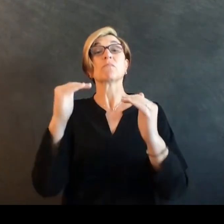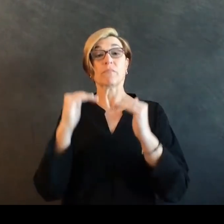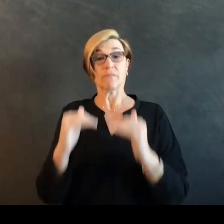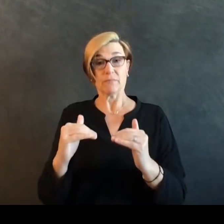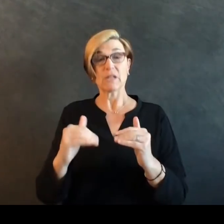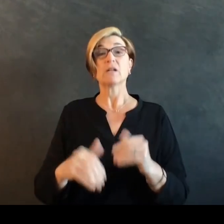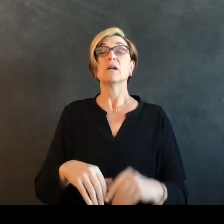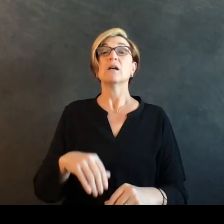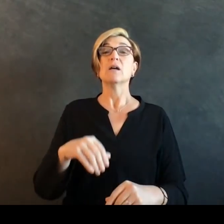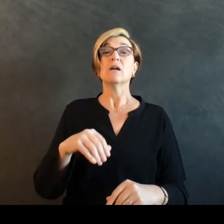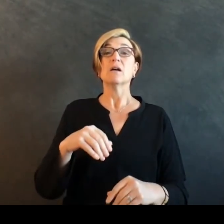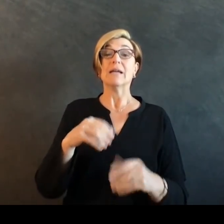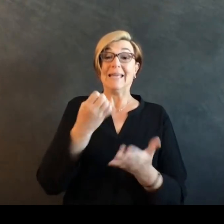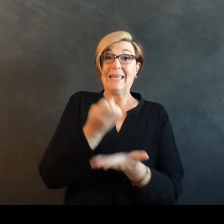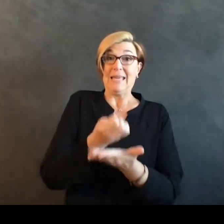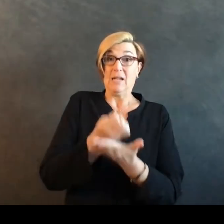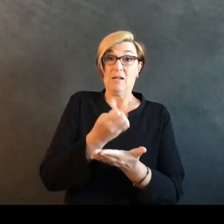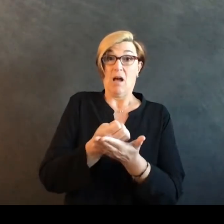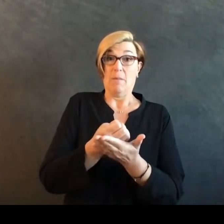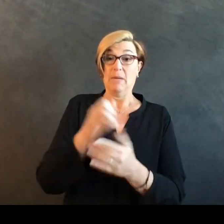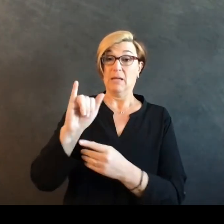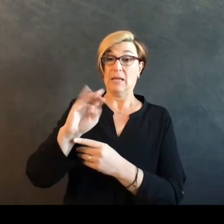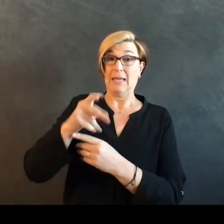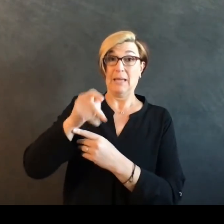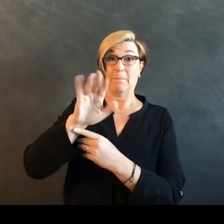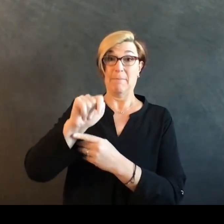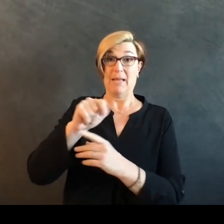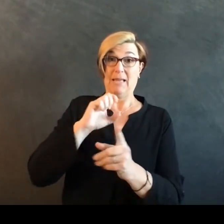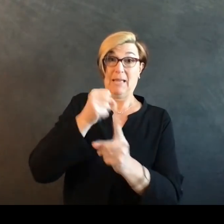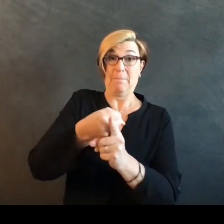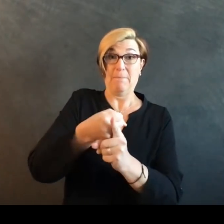had previously said this would take us three weeks I'm pleased to report that